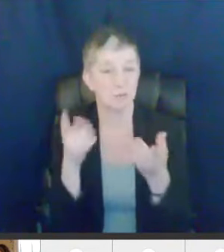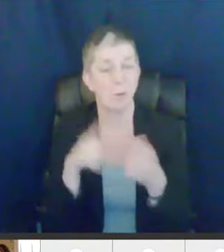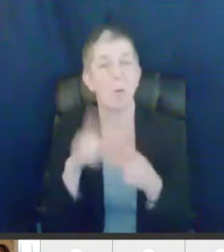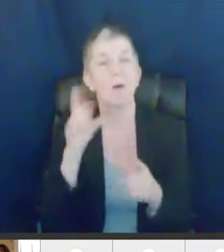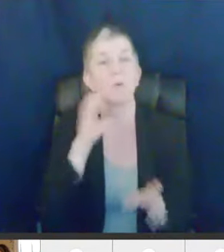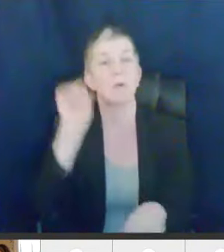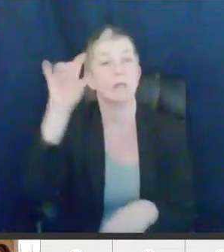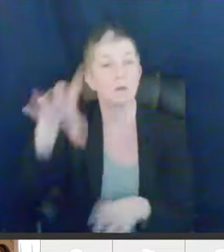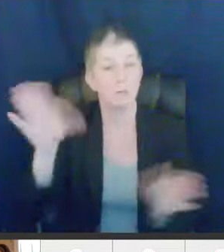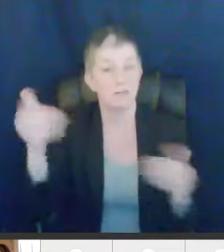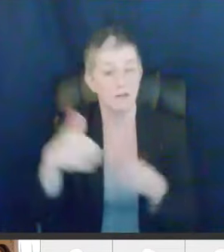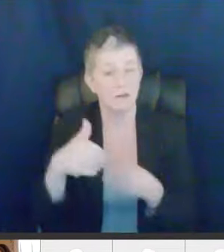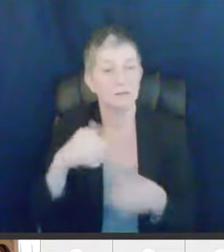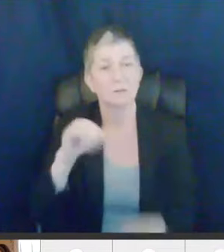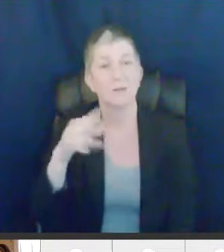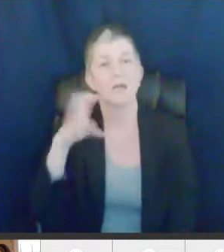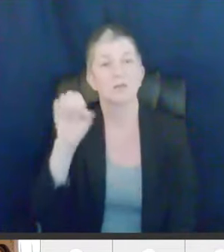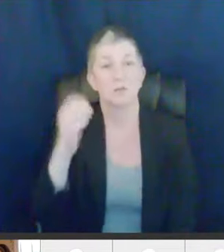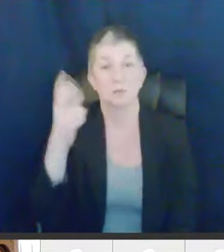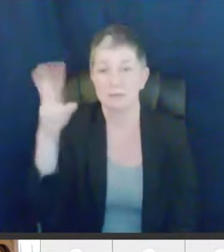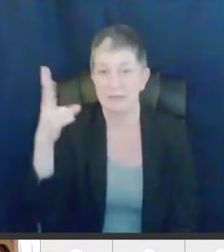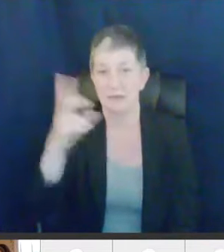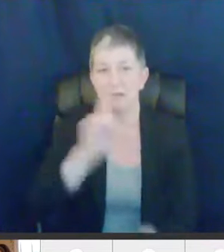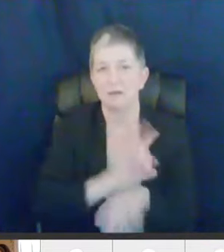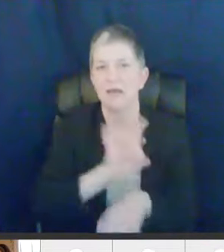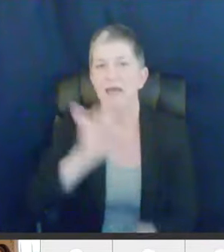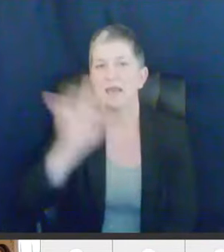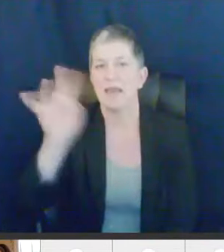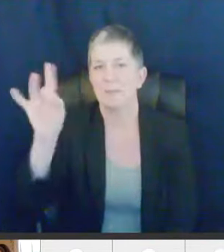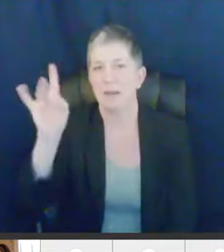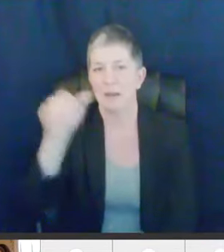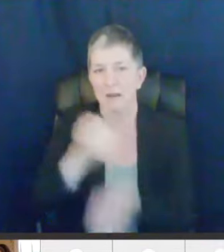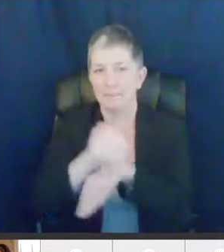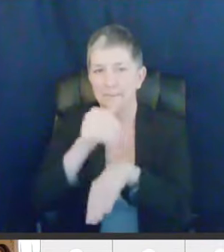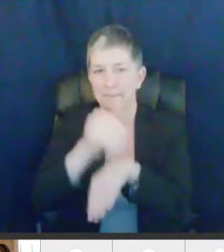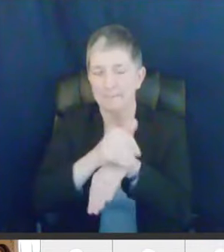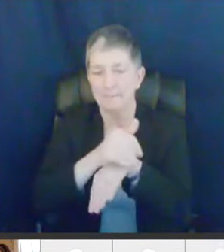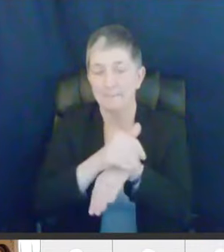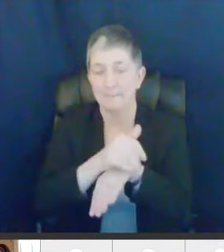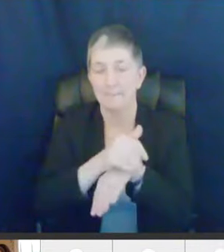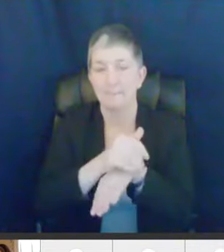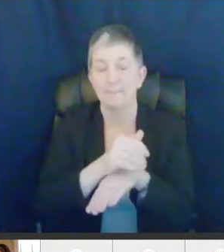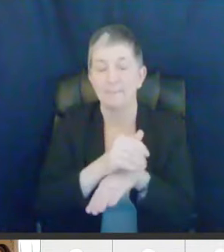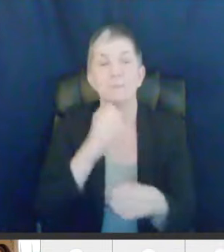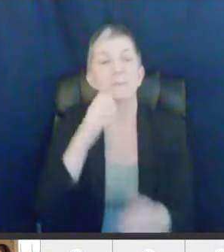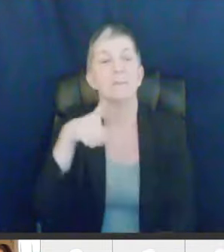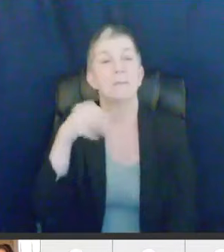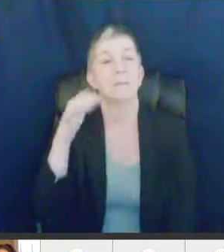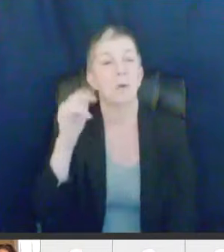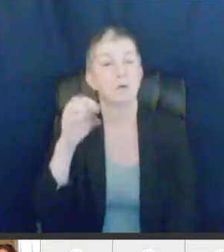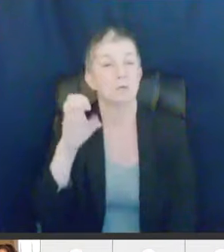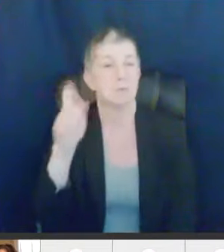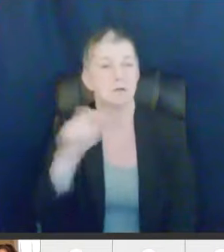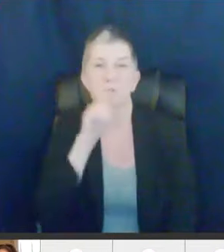by june 2nd at 8 p.m. posts do not apply you can apply for a mail-in or absentee